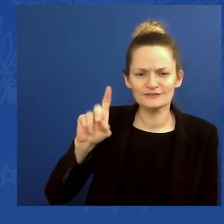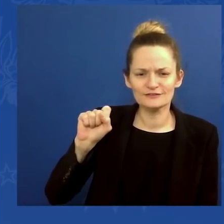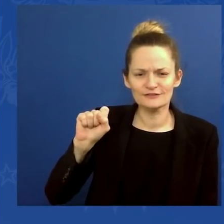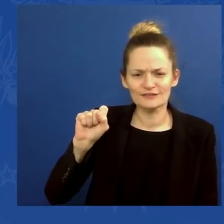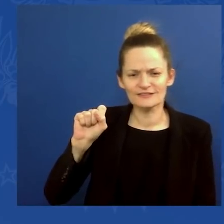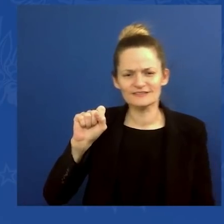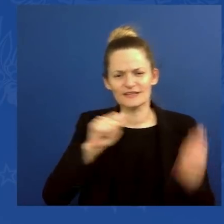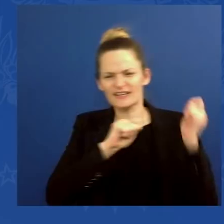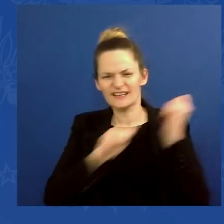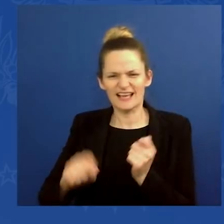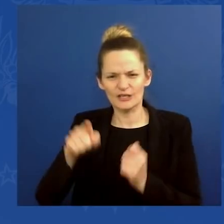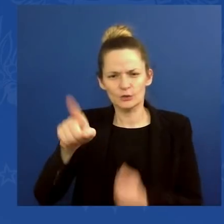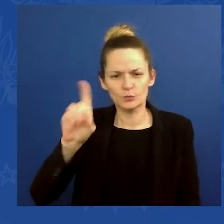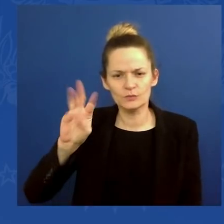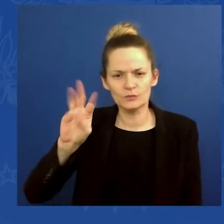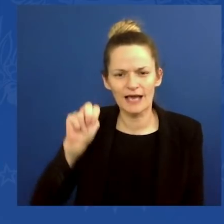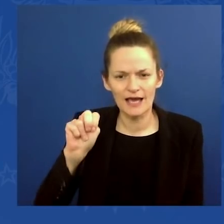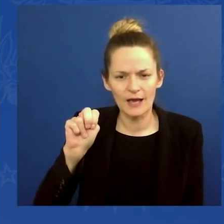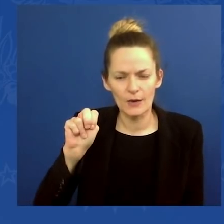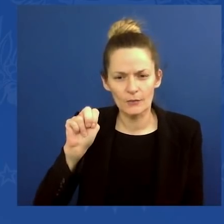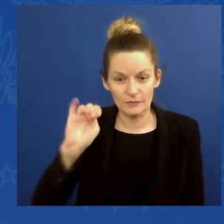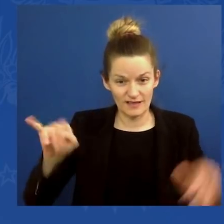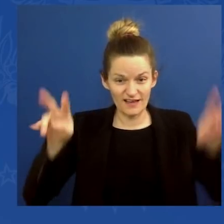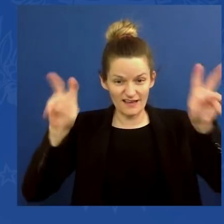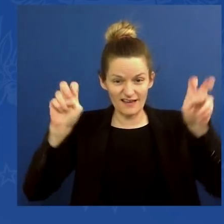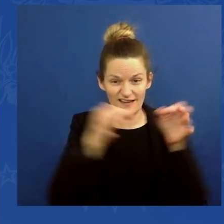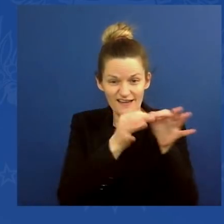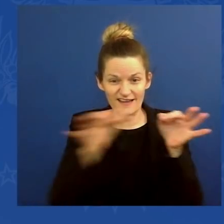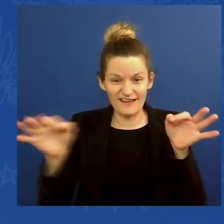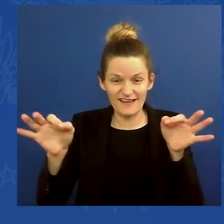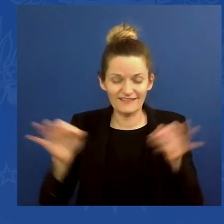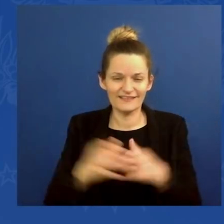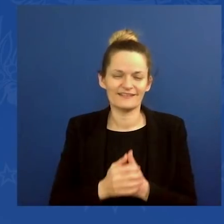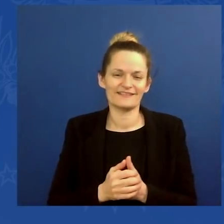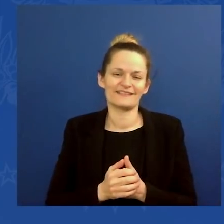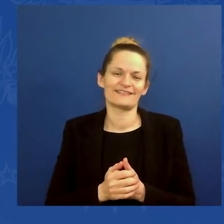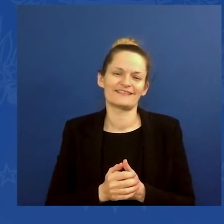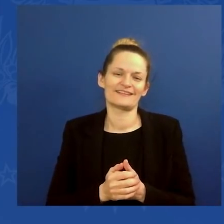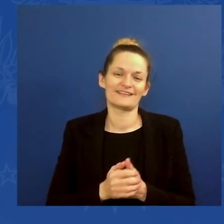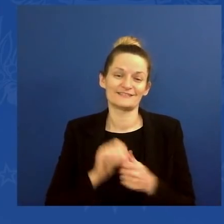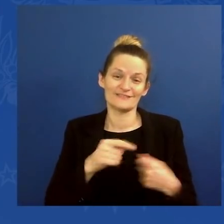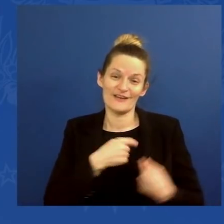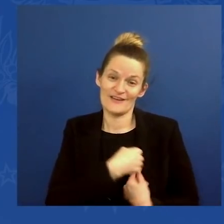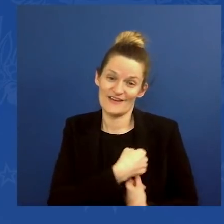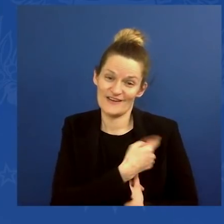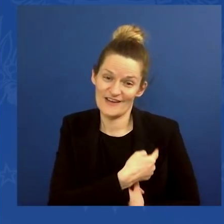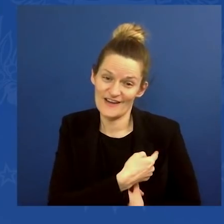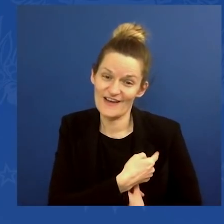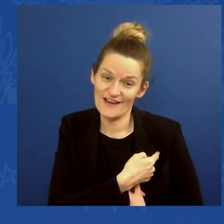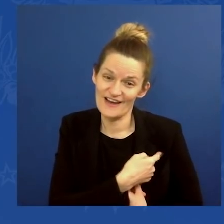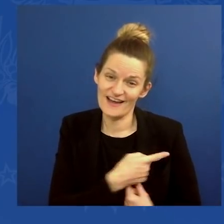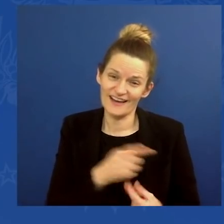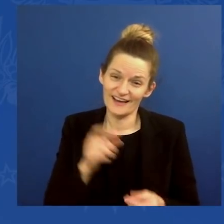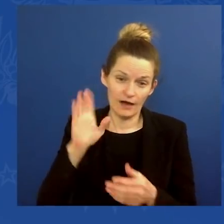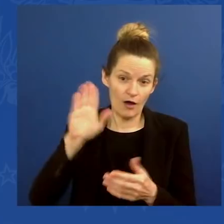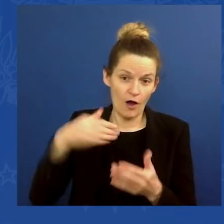Well, we can't let them get us down. You can't let them get us down. Thank you for allowing me to come back home,